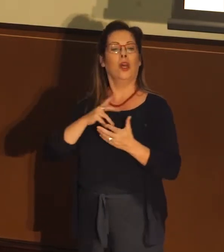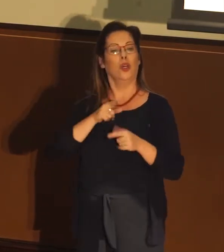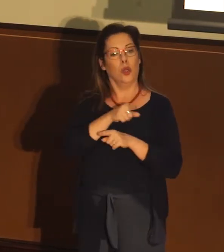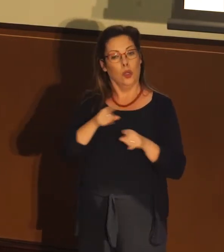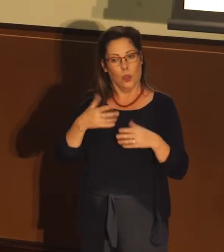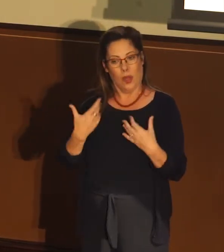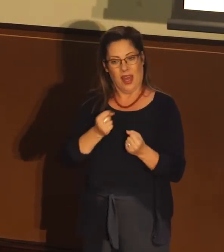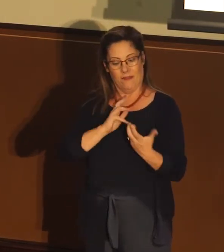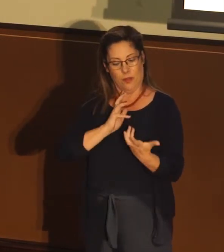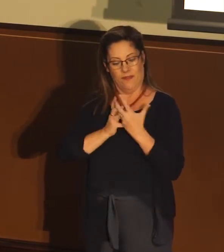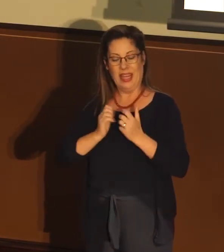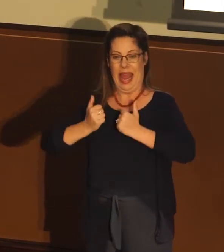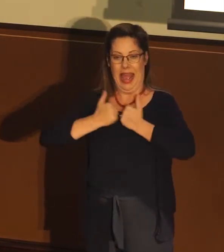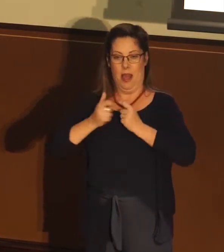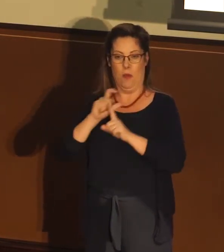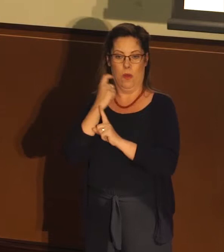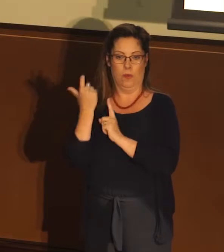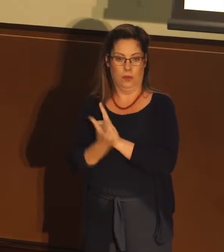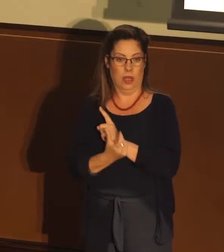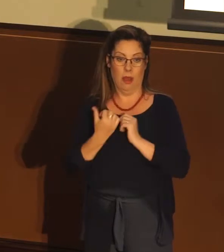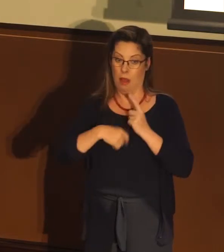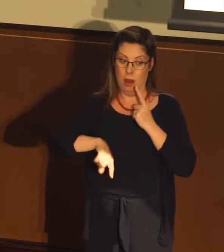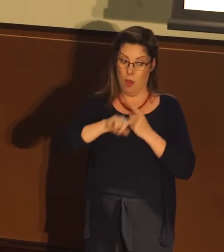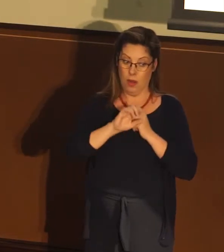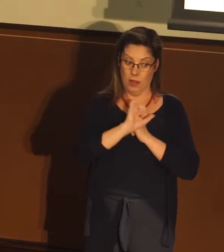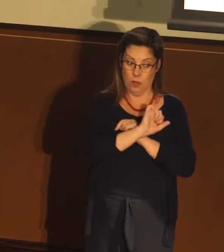we try to make sure that all of our team fit the culture.